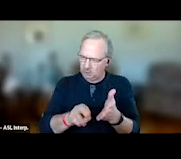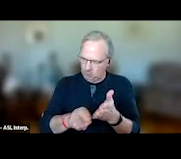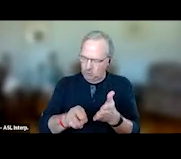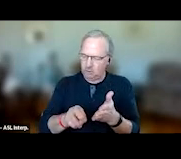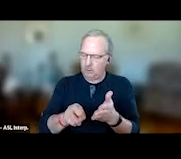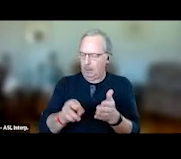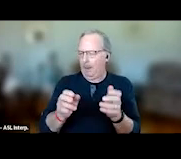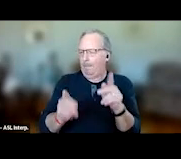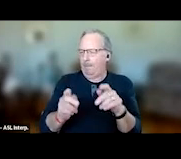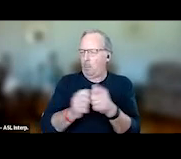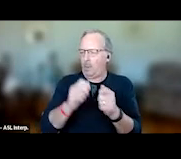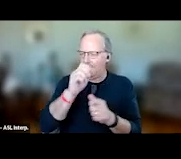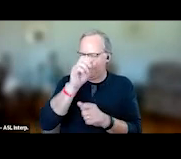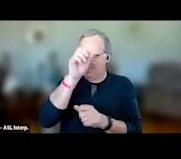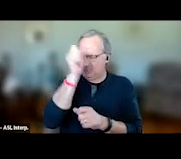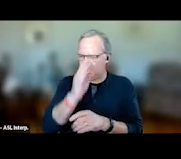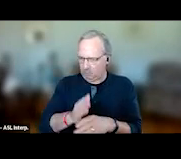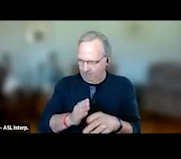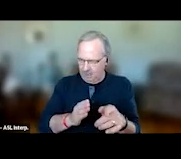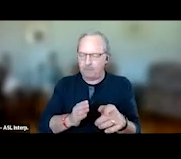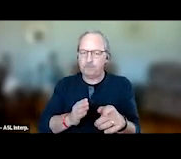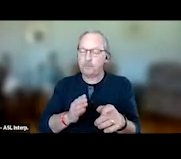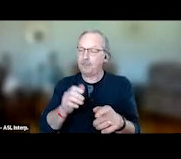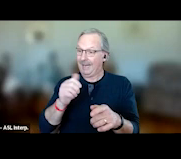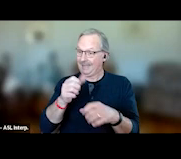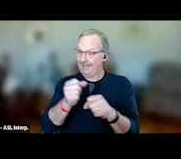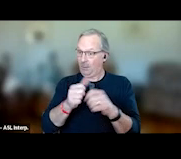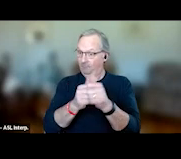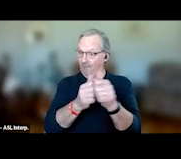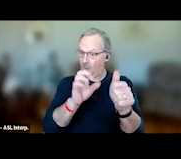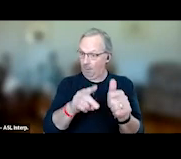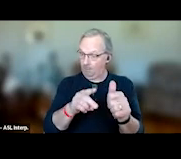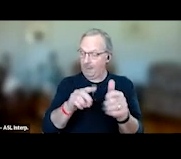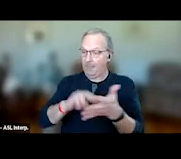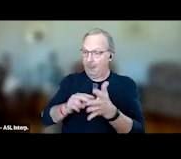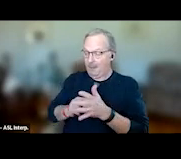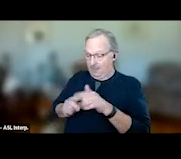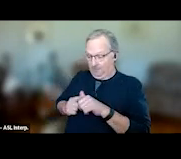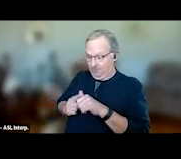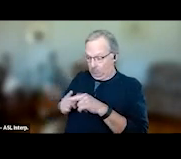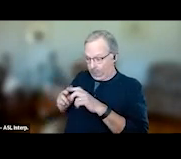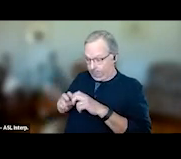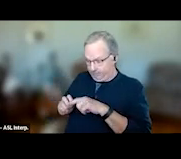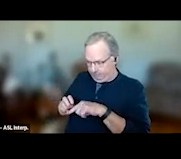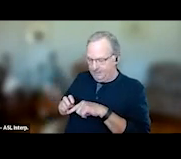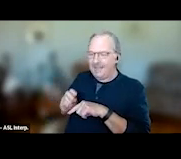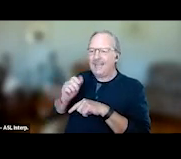and this is a 10 year follow up, meaning they were diagnosed with schizophrenia and then 10 years later they're doing more research following